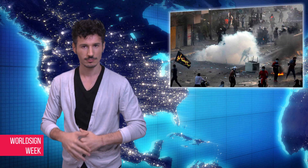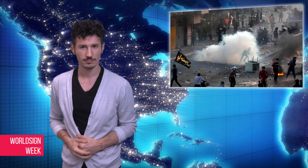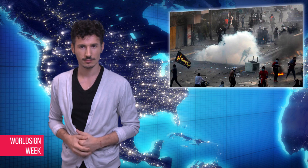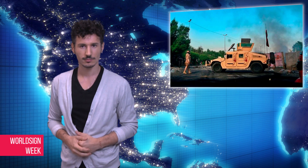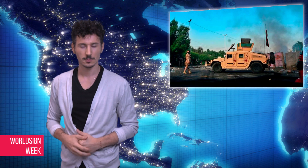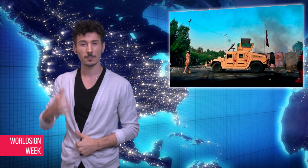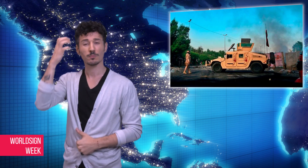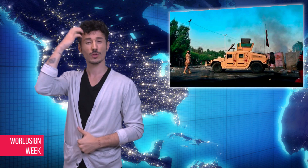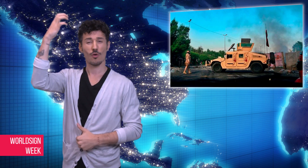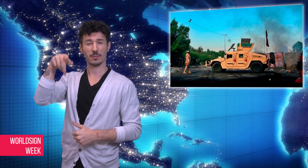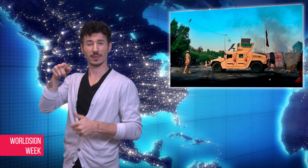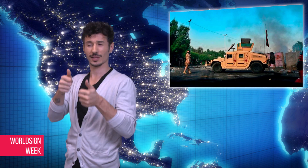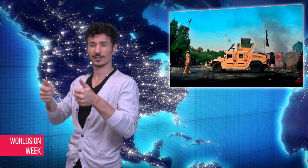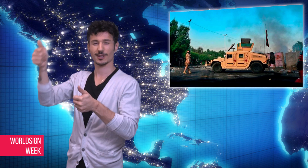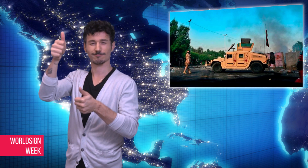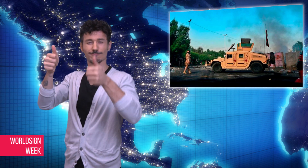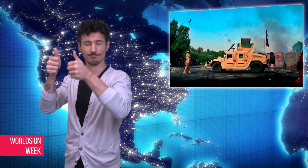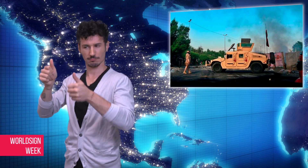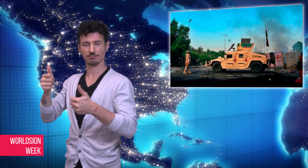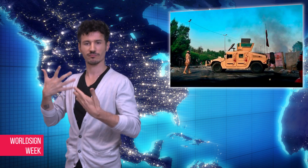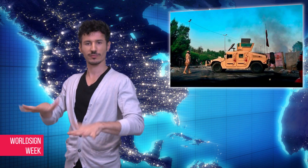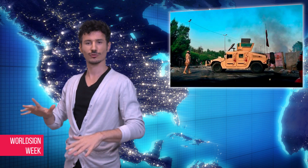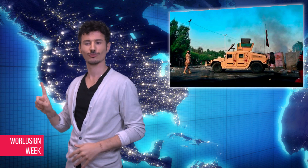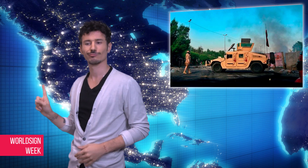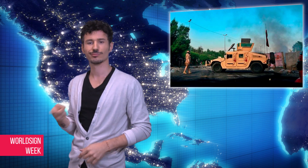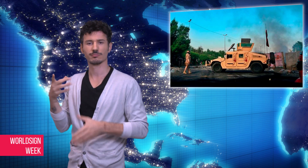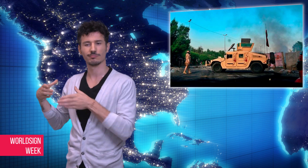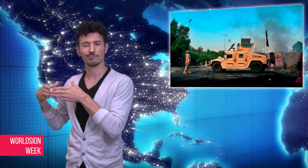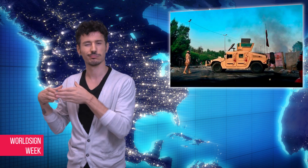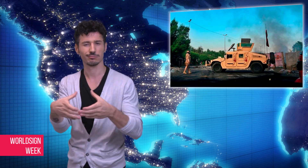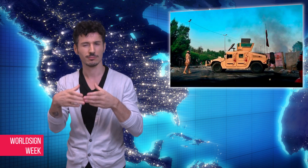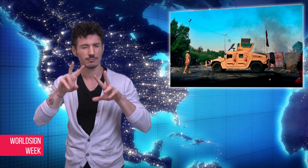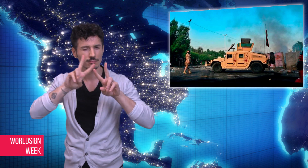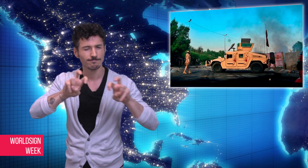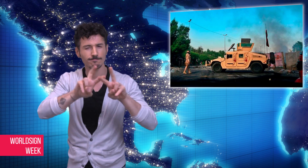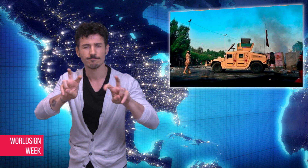Government officials said an investigation was